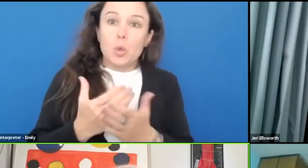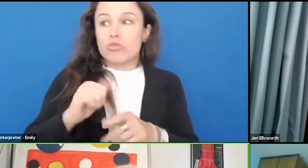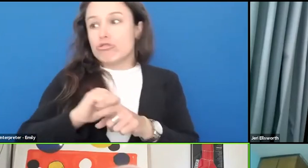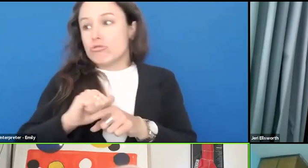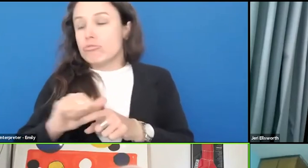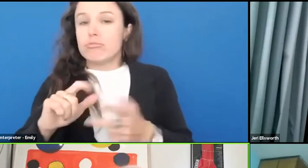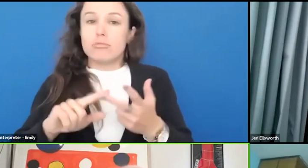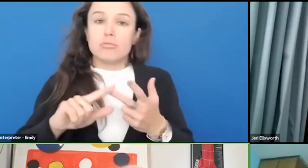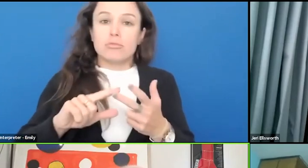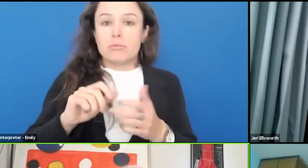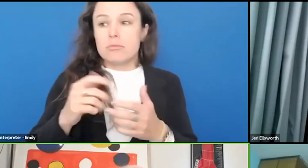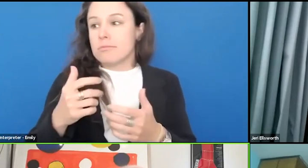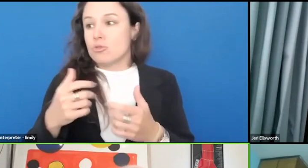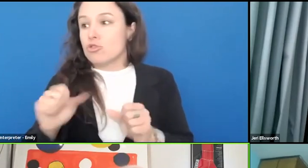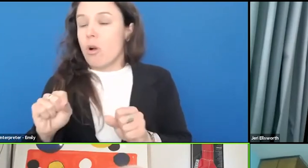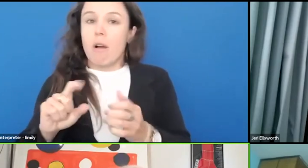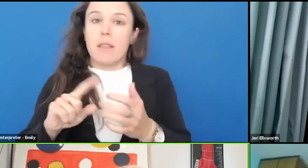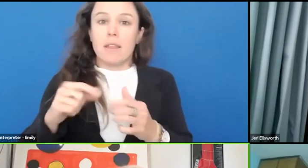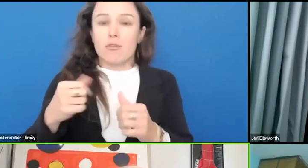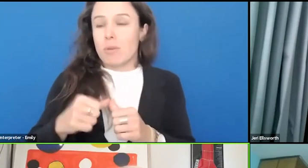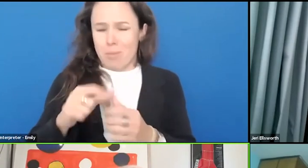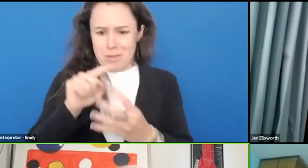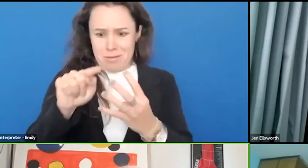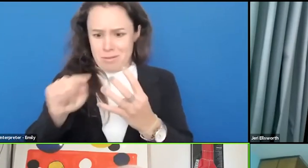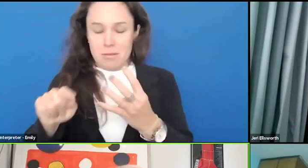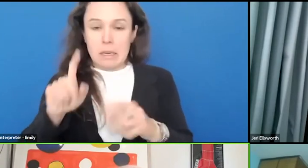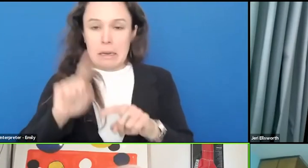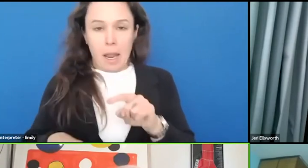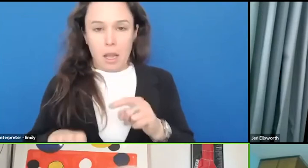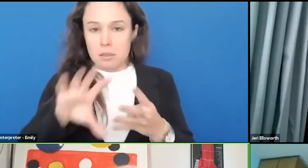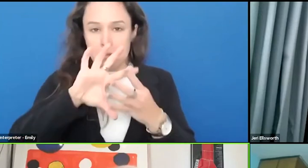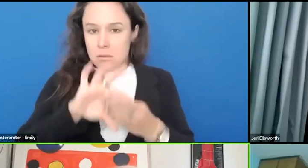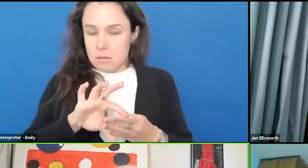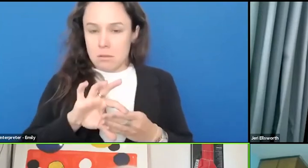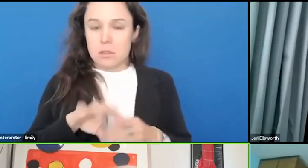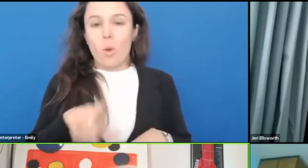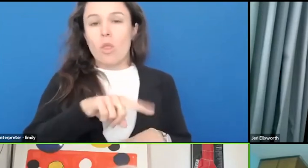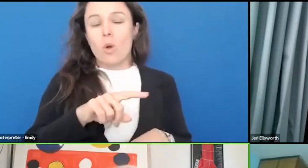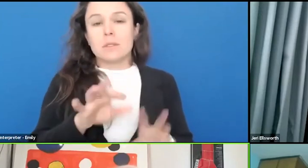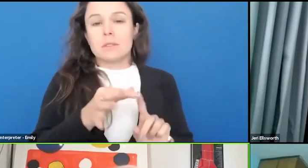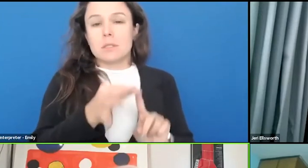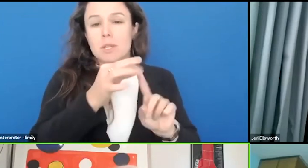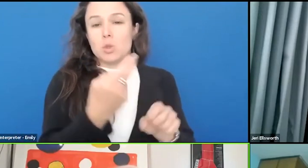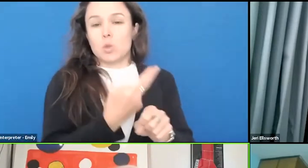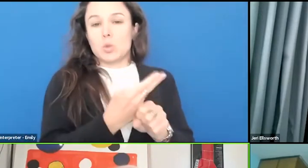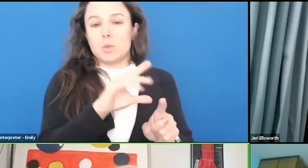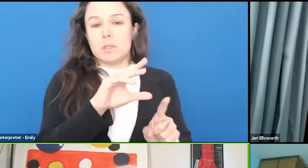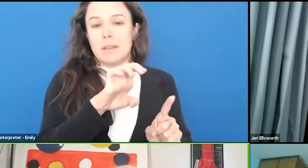so I think all of those things are a valid set of special use cases that in some ways will be